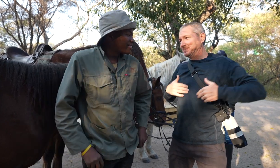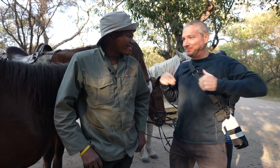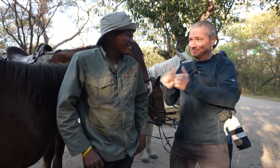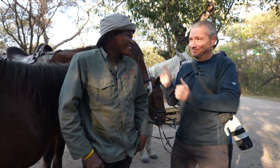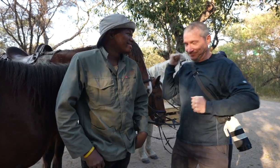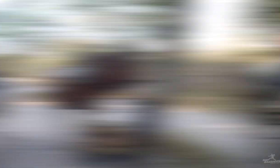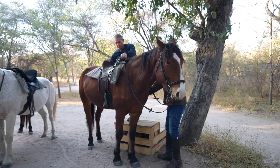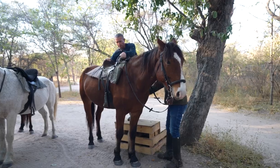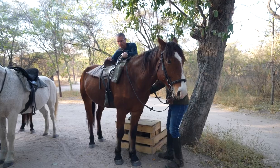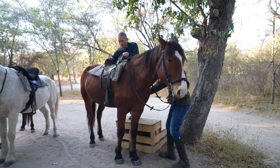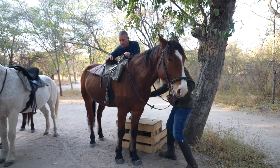Let’s go!